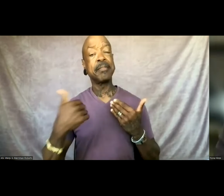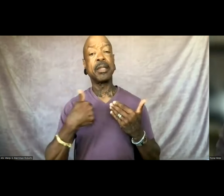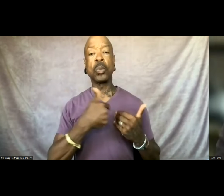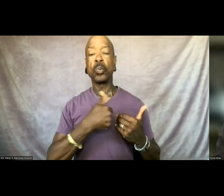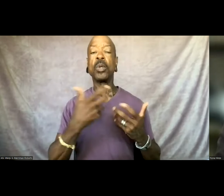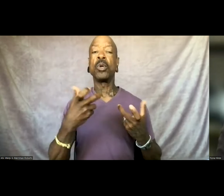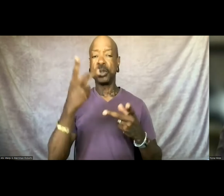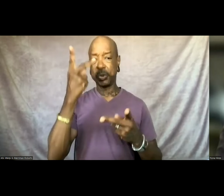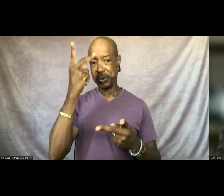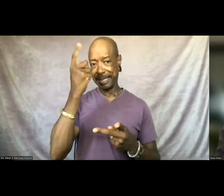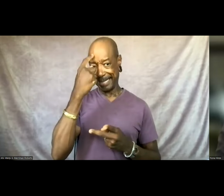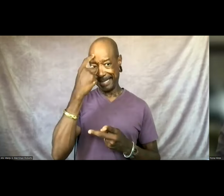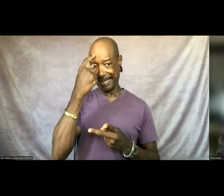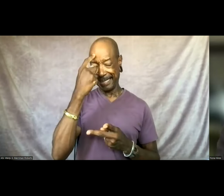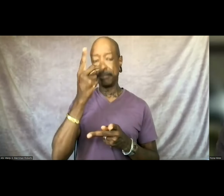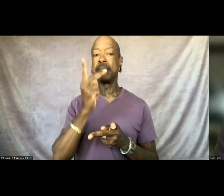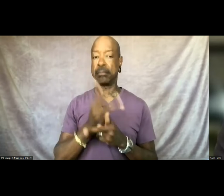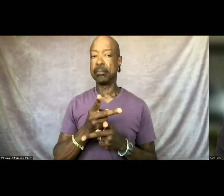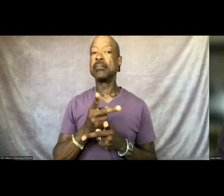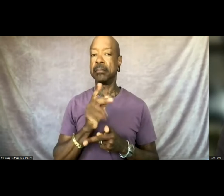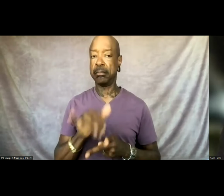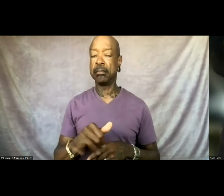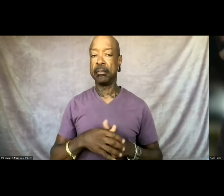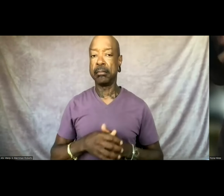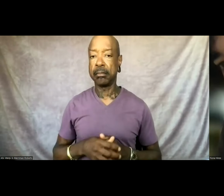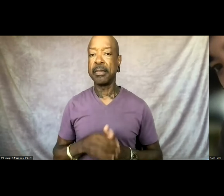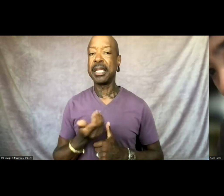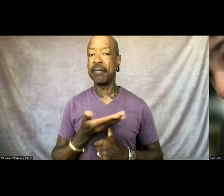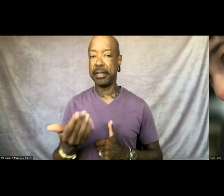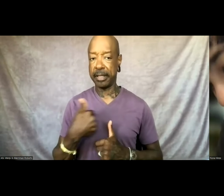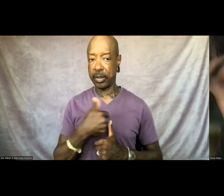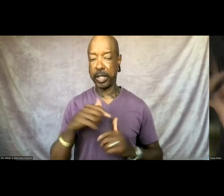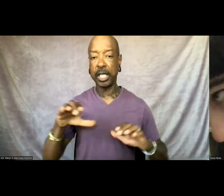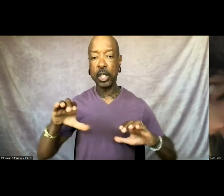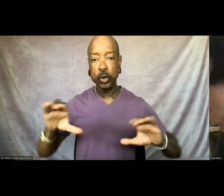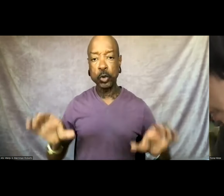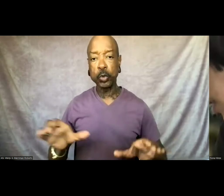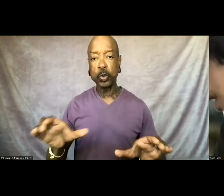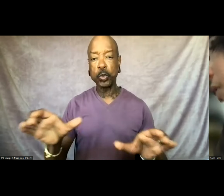nursing homes that would like to be in the community. So as